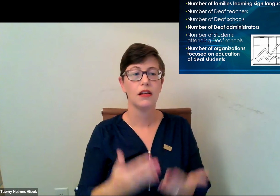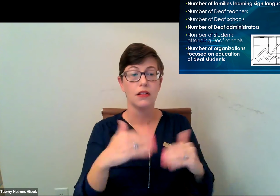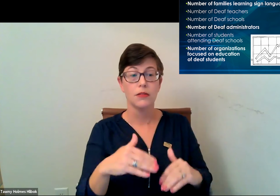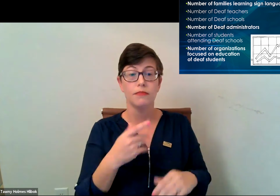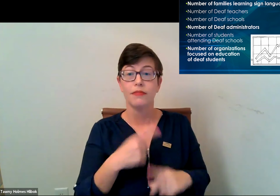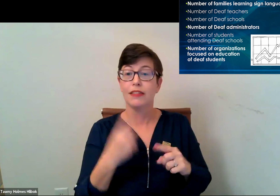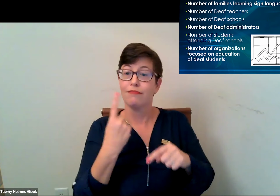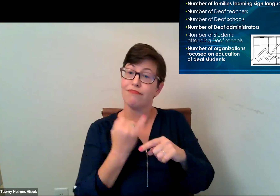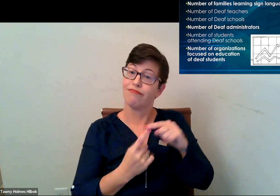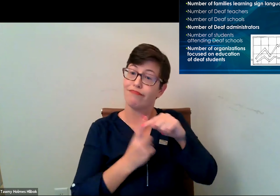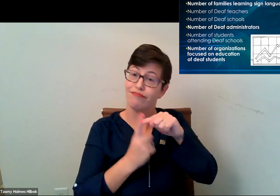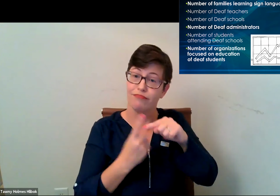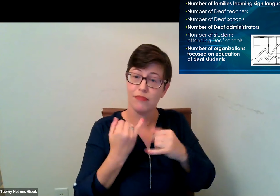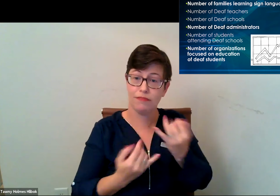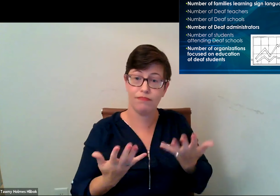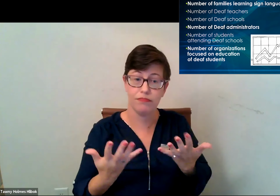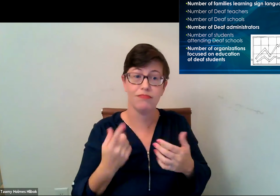it's important to find the best fit which isn't always happening today.